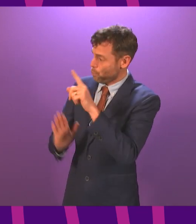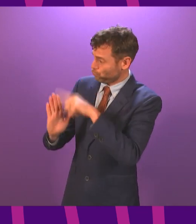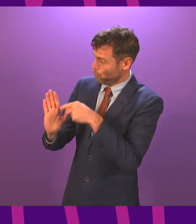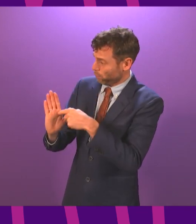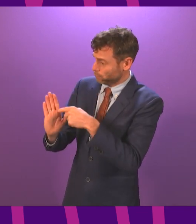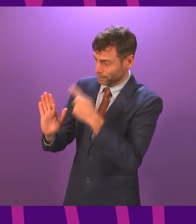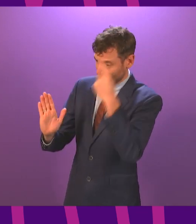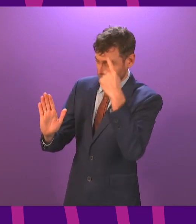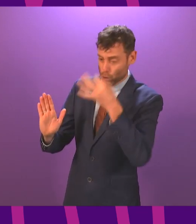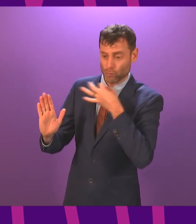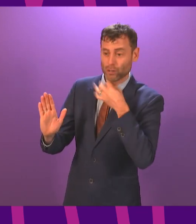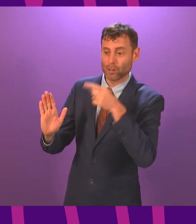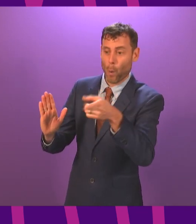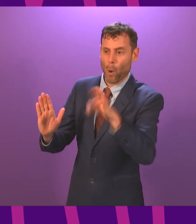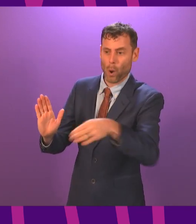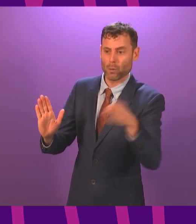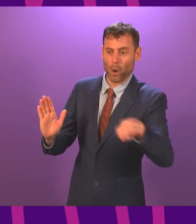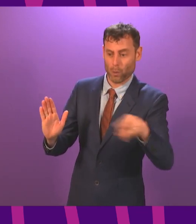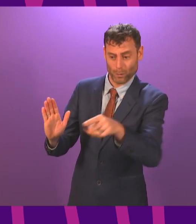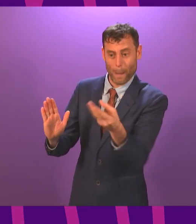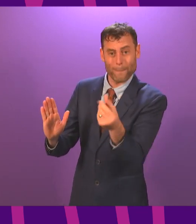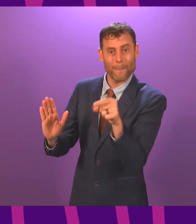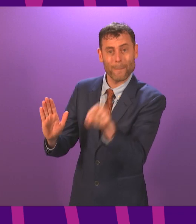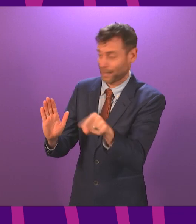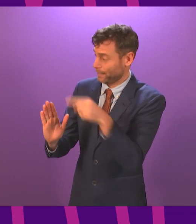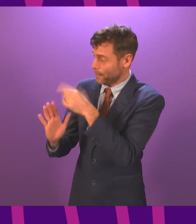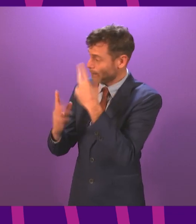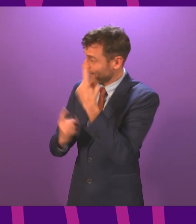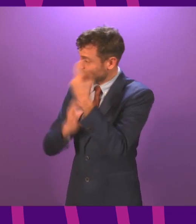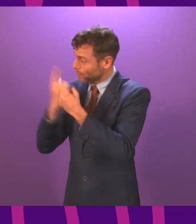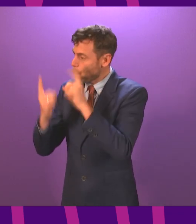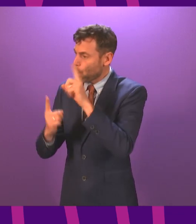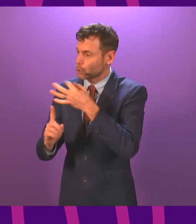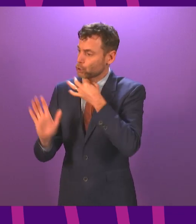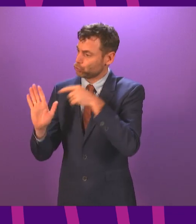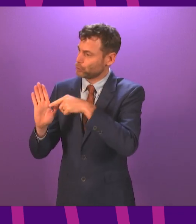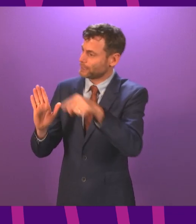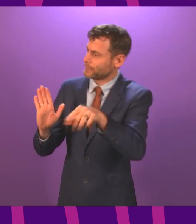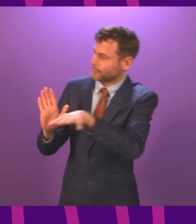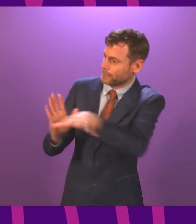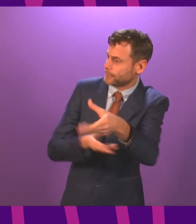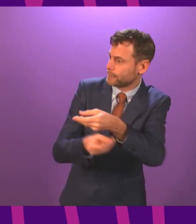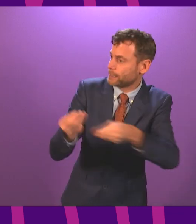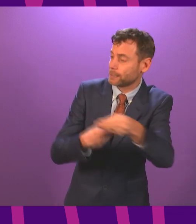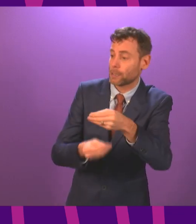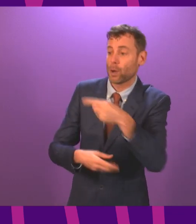retail sector and will the Scottish Government now finally get around to establishing the